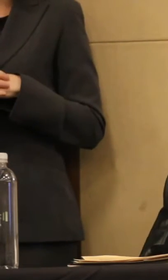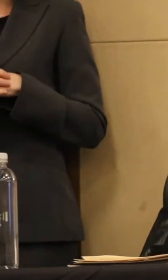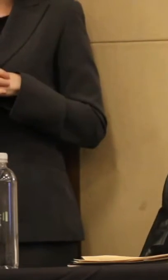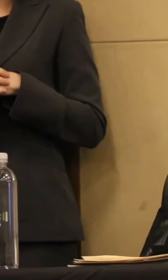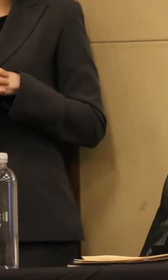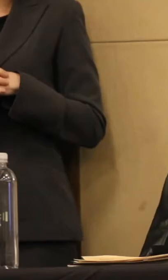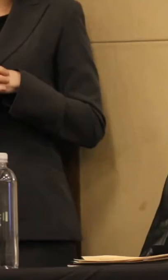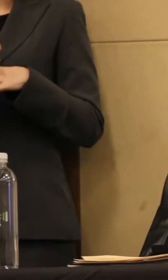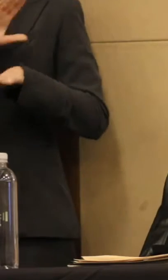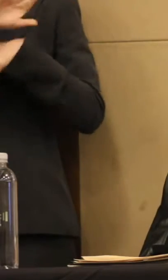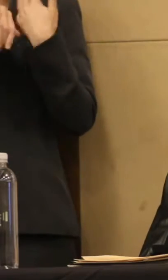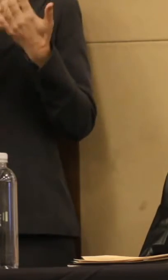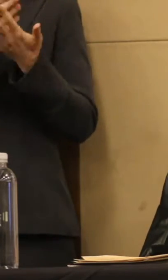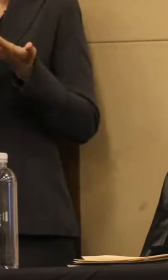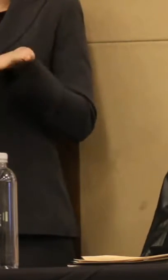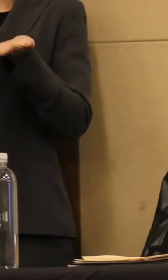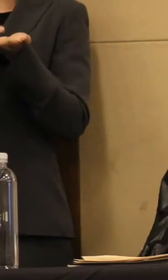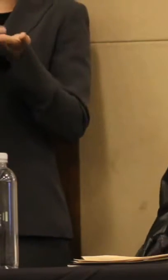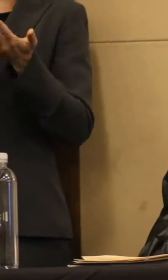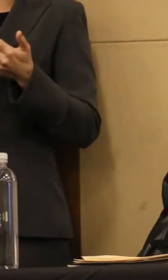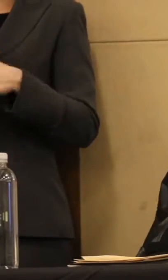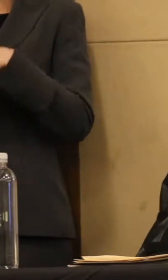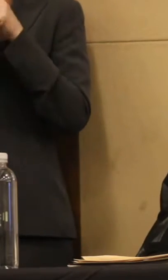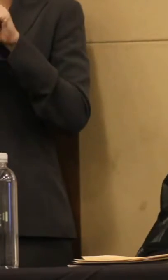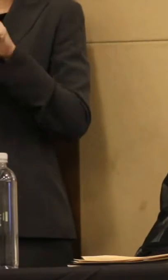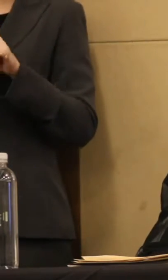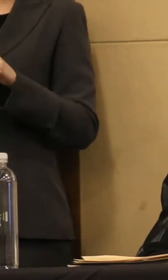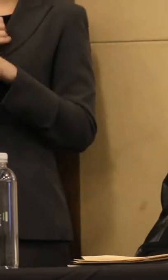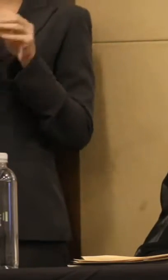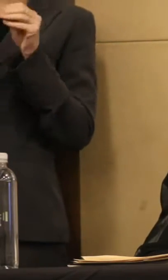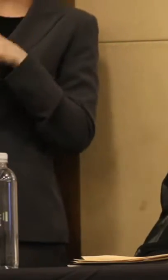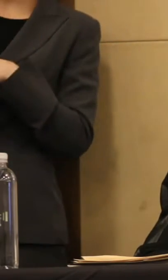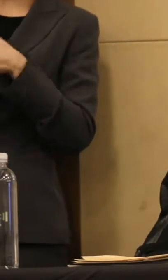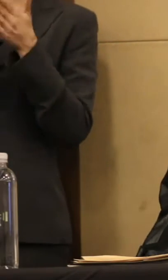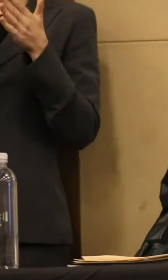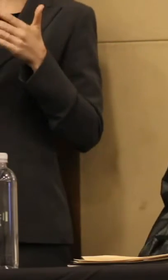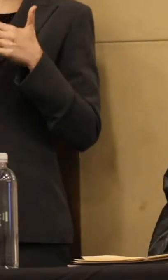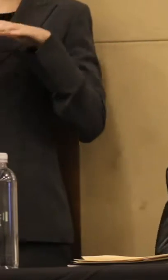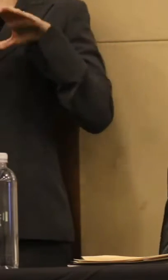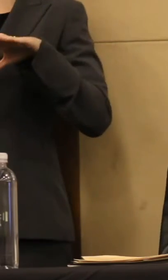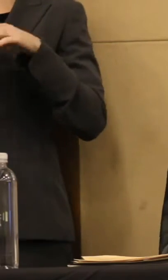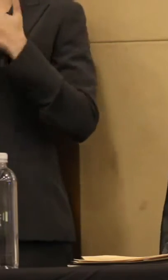a little bit about what our office is, what our work does and how we can work together.